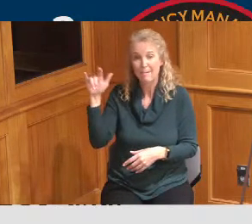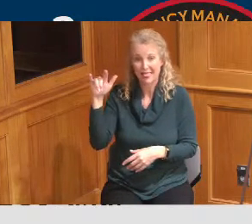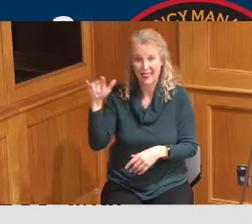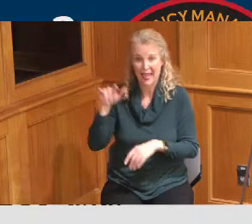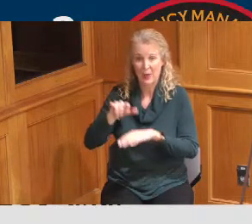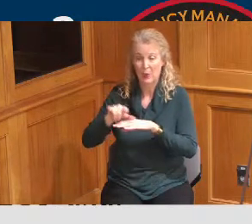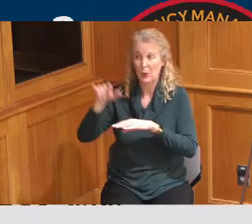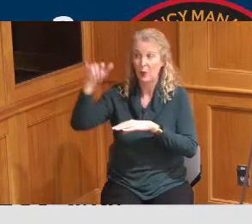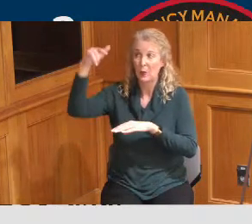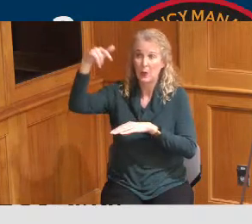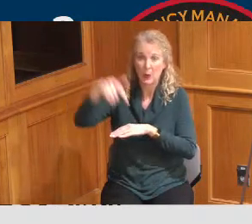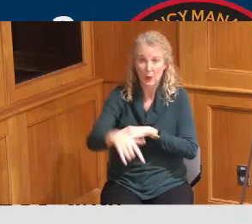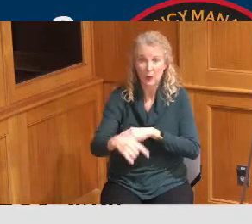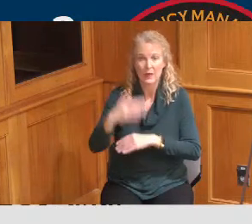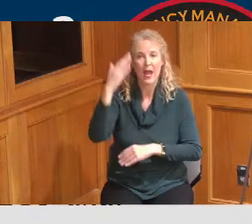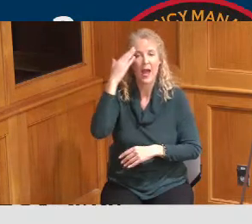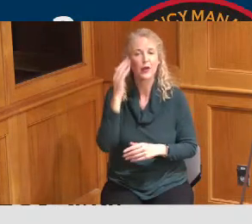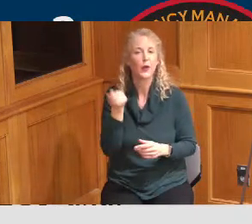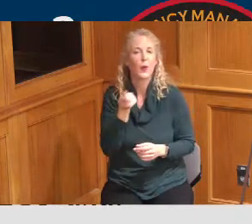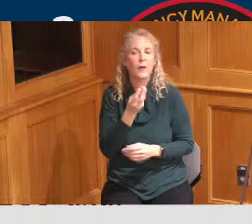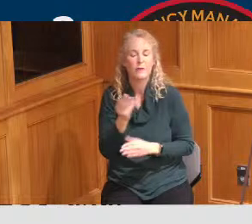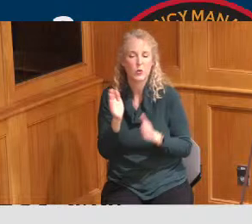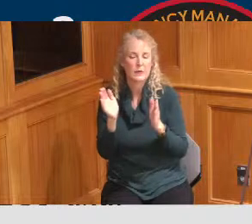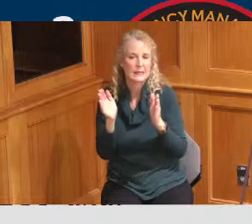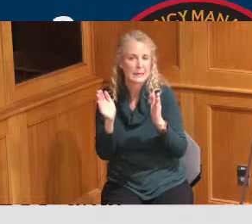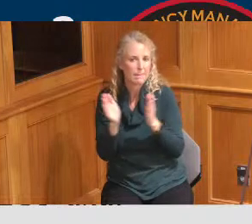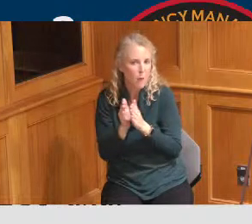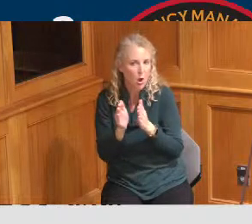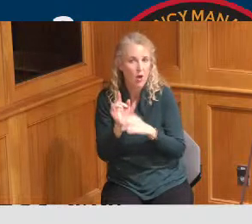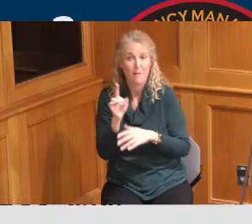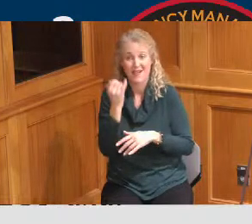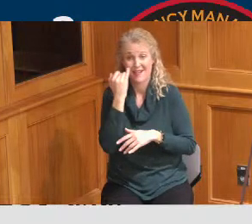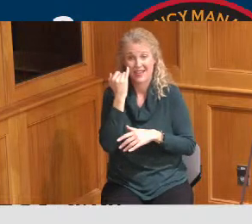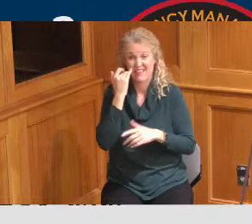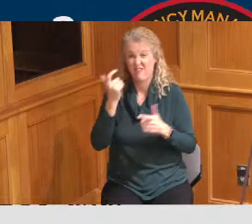we have had a couple small ones luckily two or three seeders but if we had the big ones